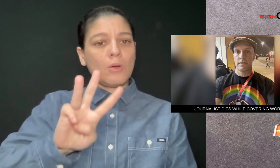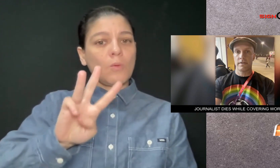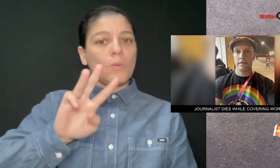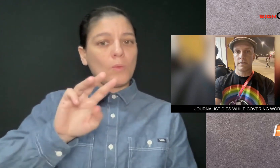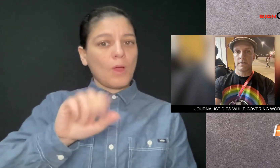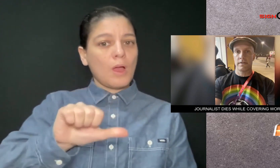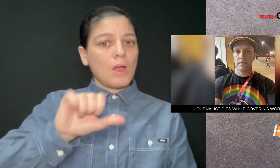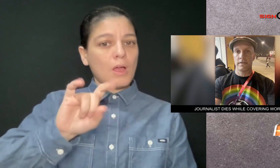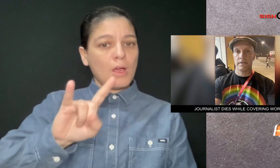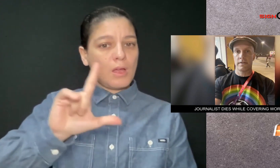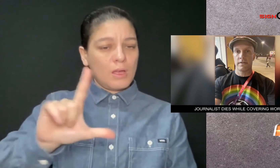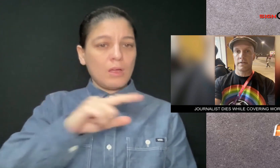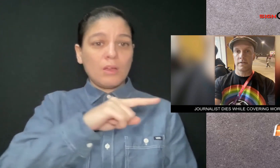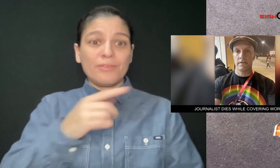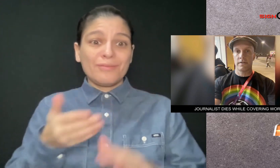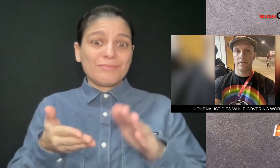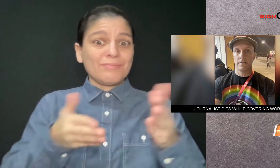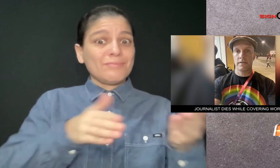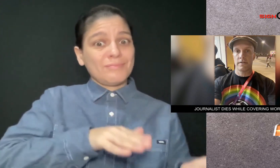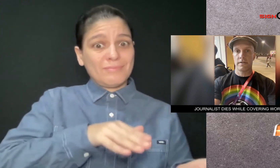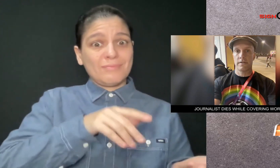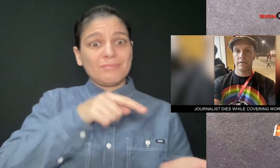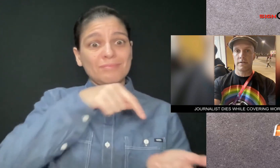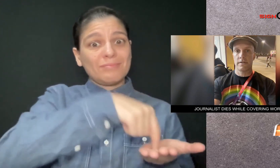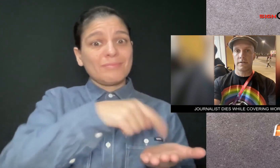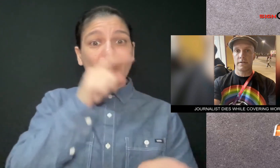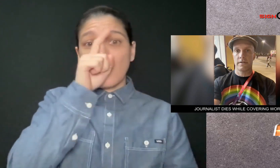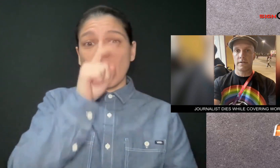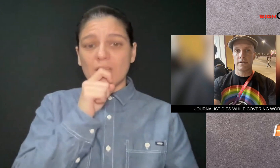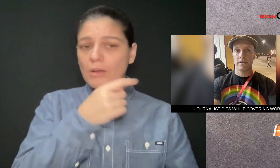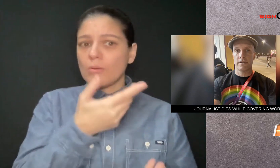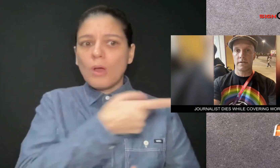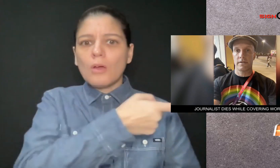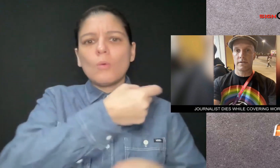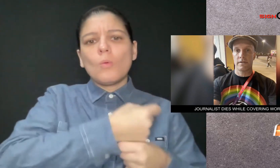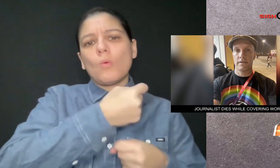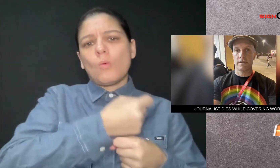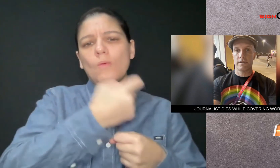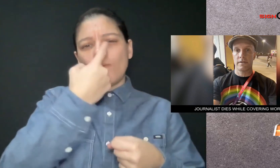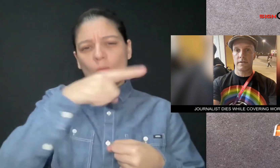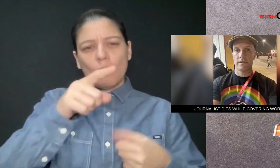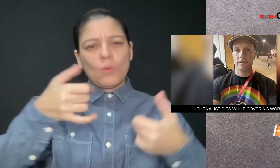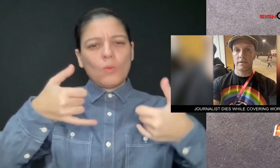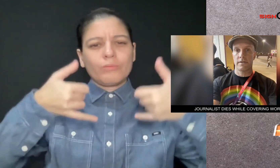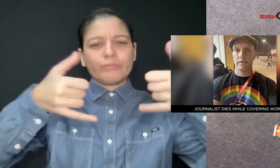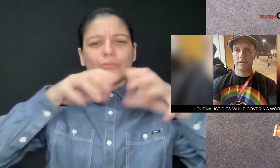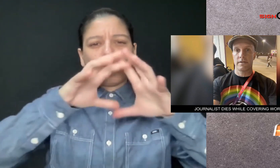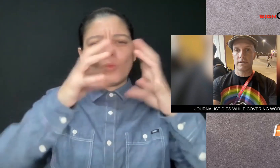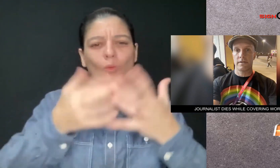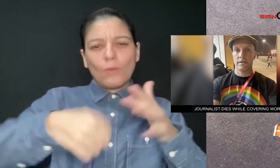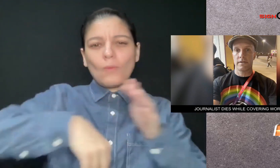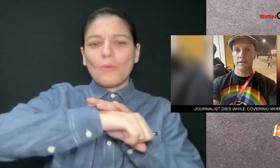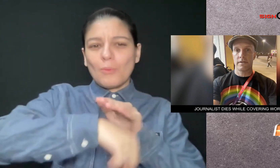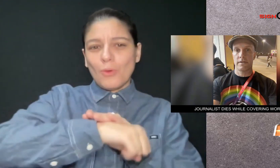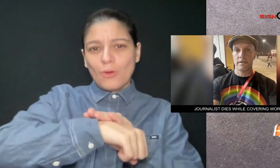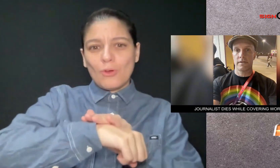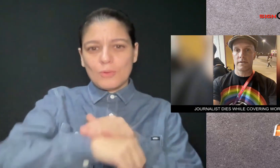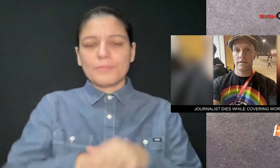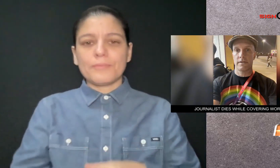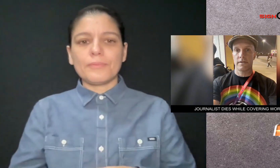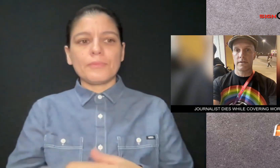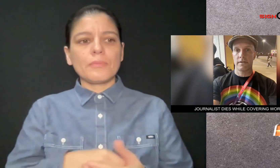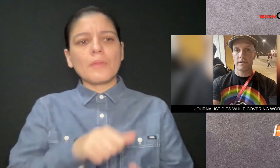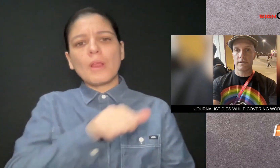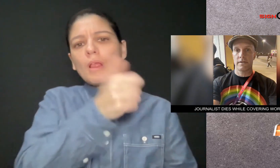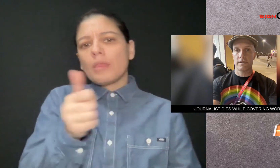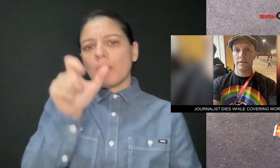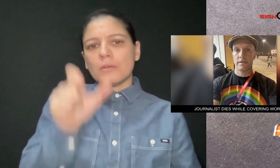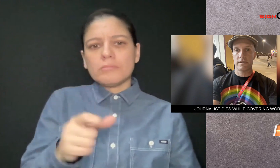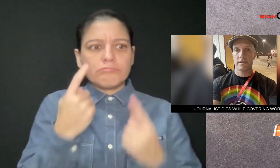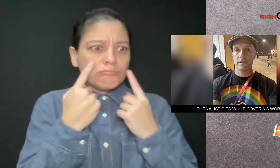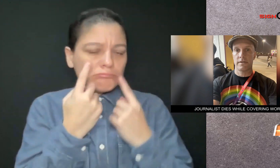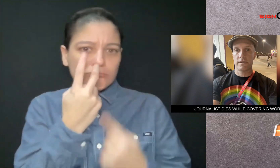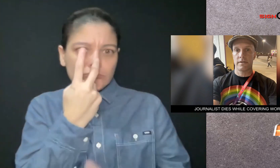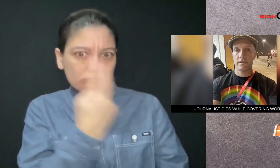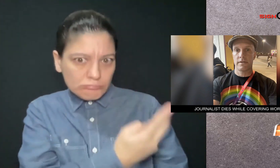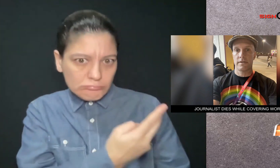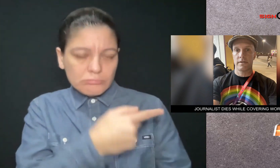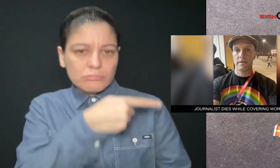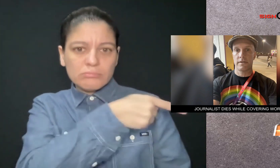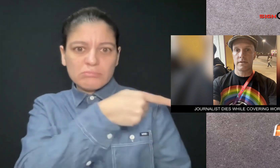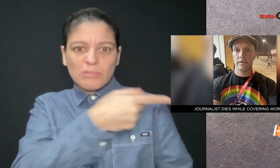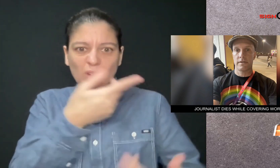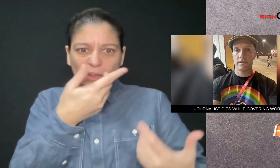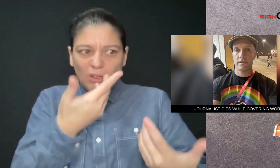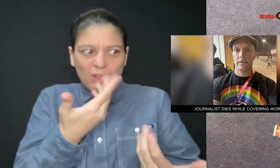Wahl died in Qatar while covering the World Cup